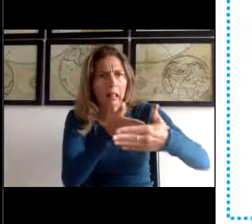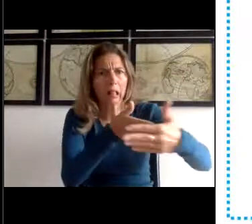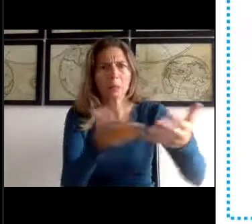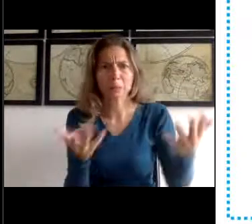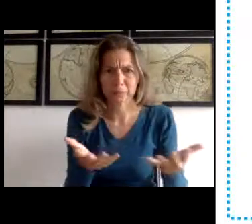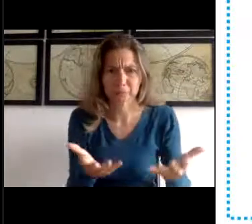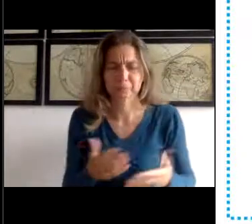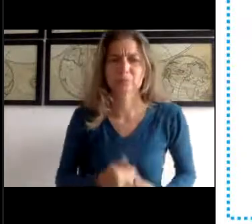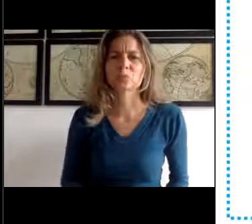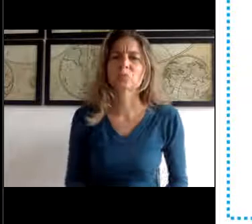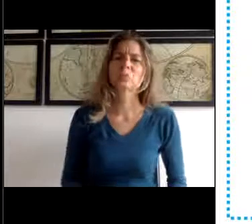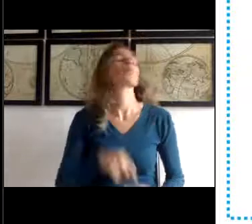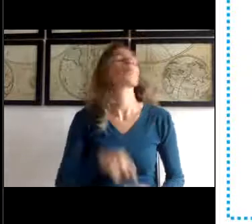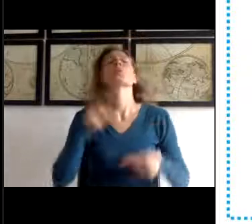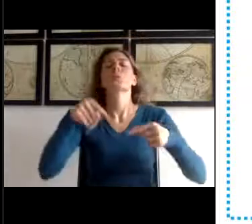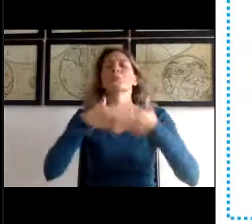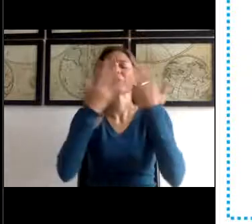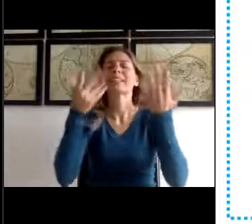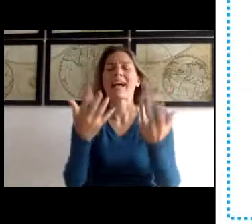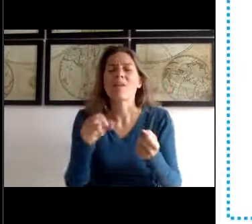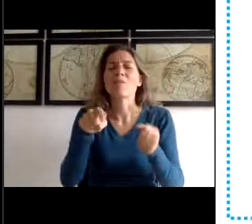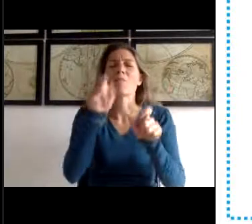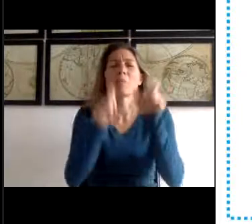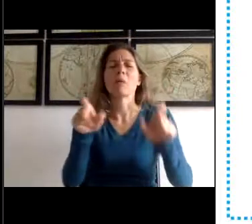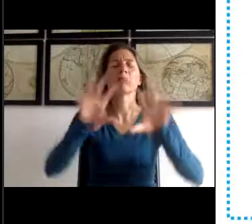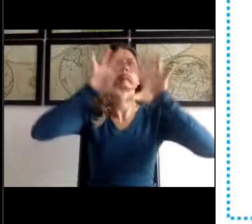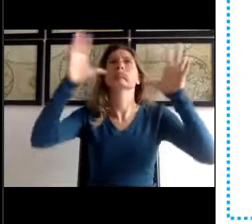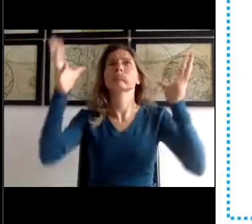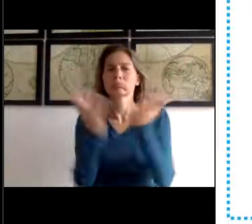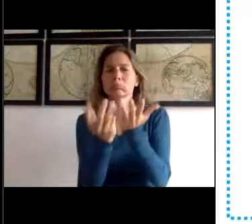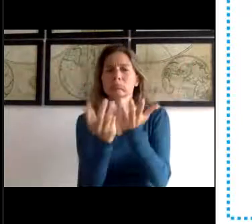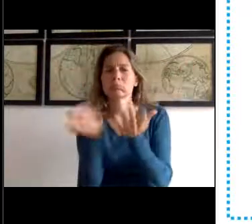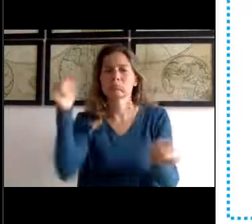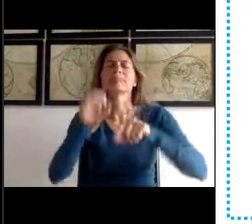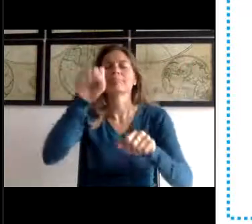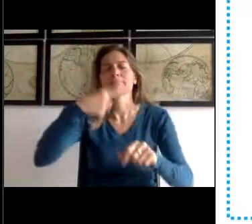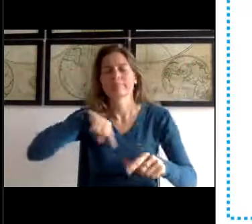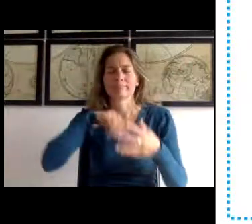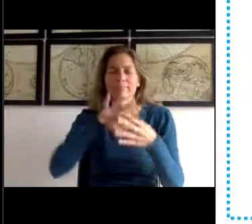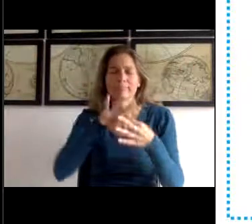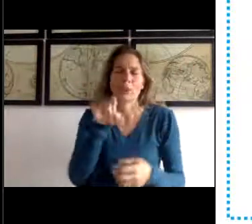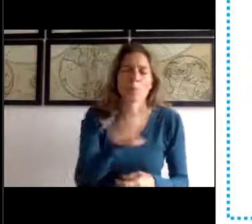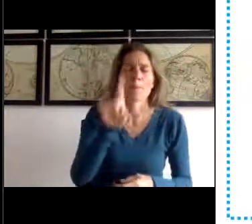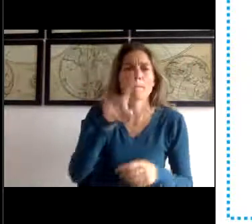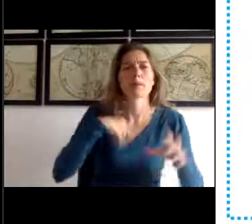and parts of the world to share their experiences. The main aim is to create a community of practice